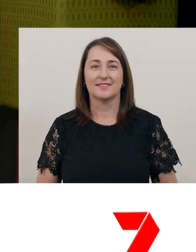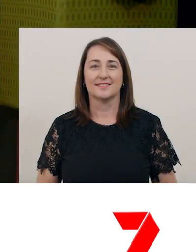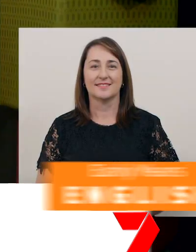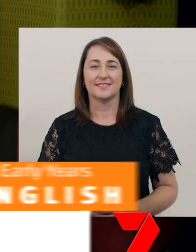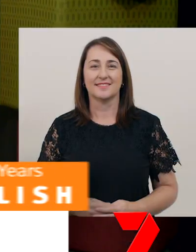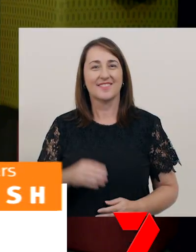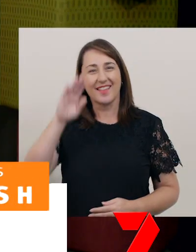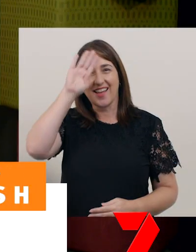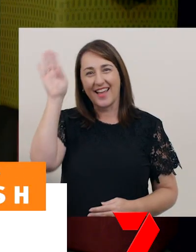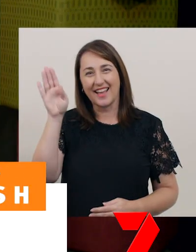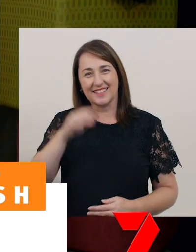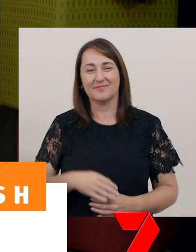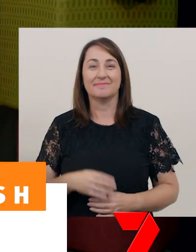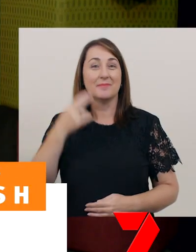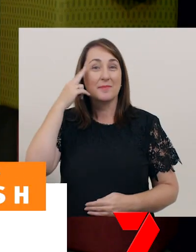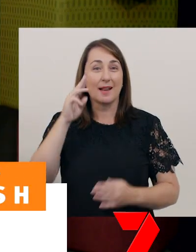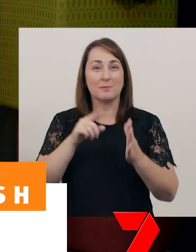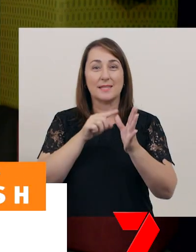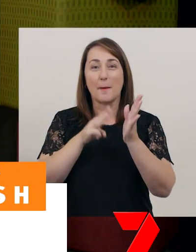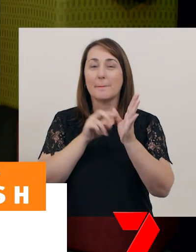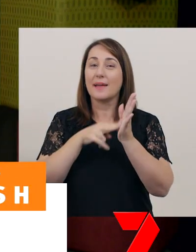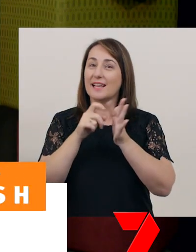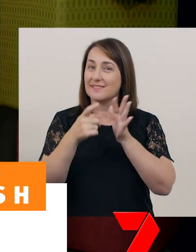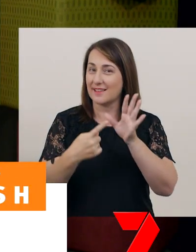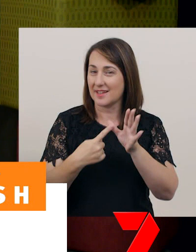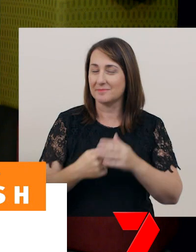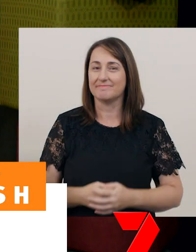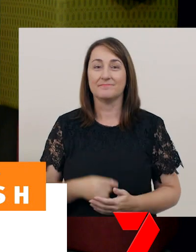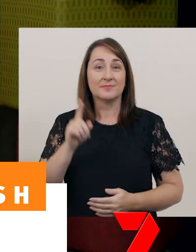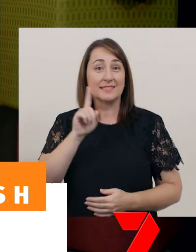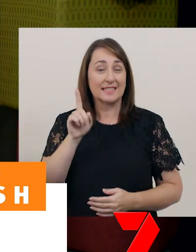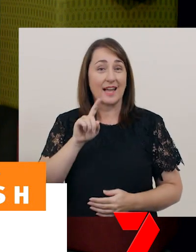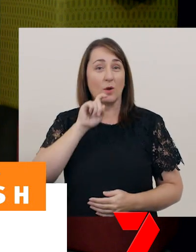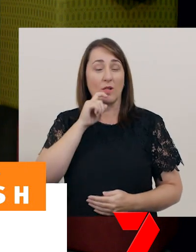Hello, everyone. My name’s Amanda. Today, we’re going to listen to a folktale.